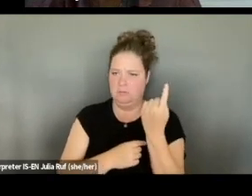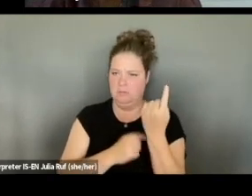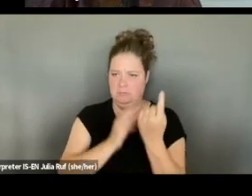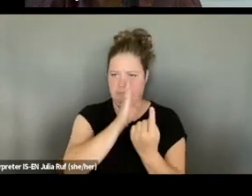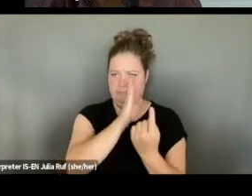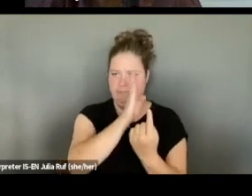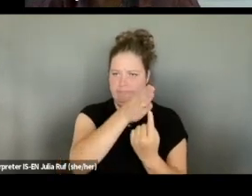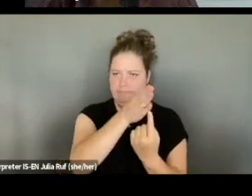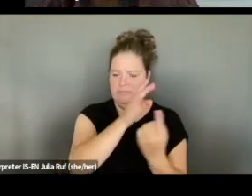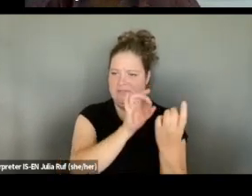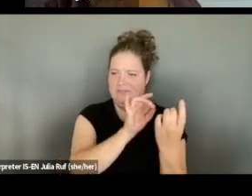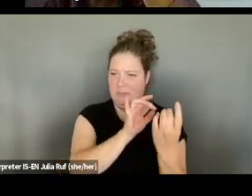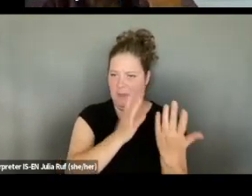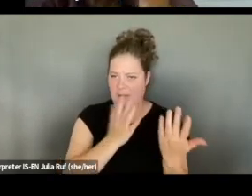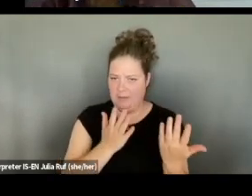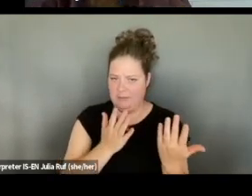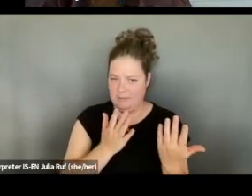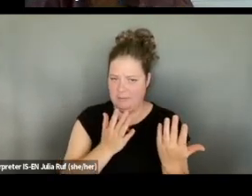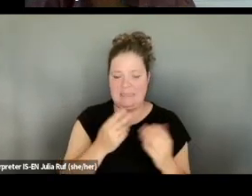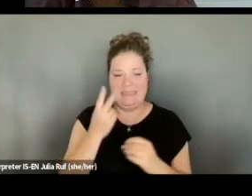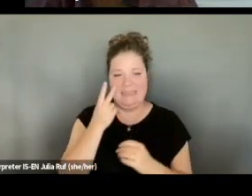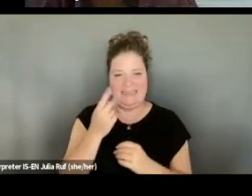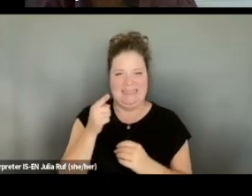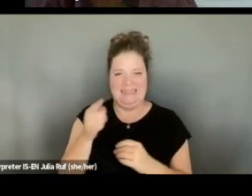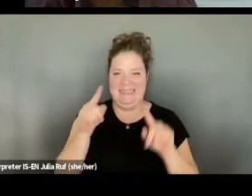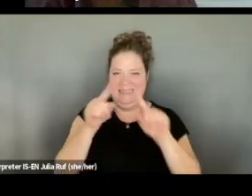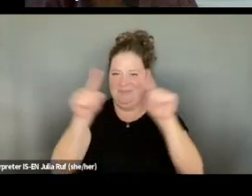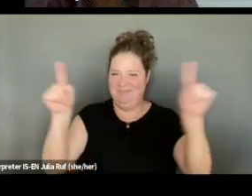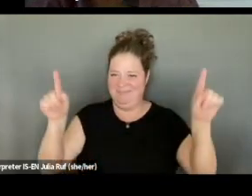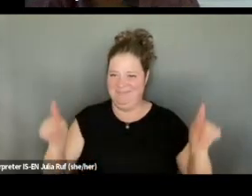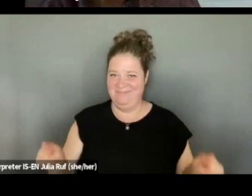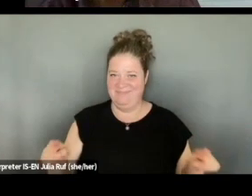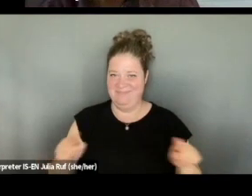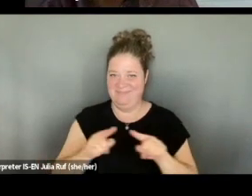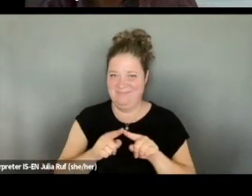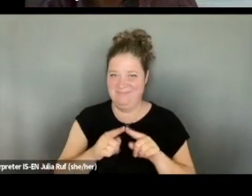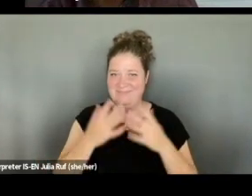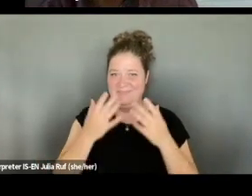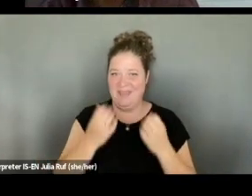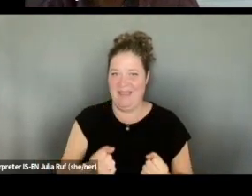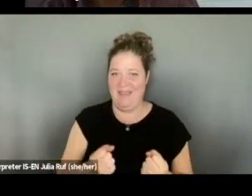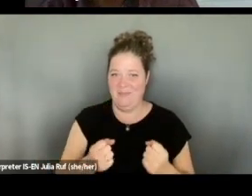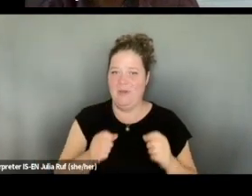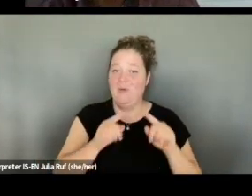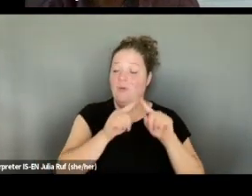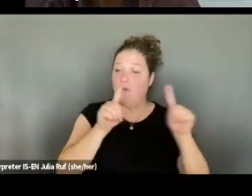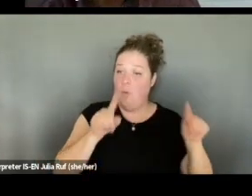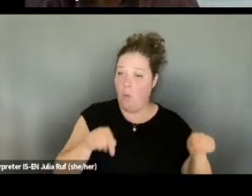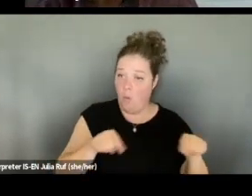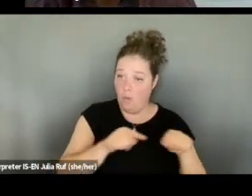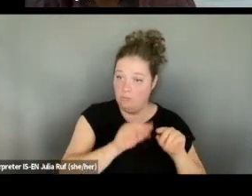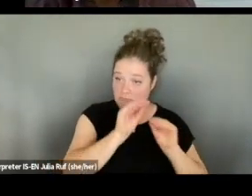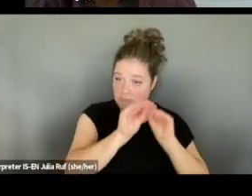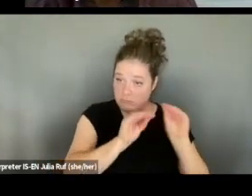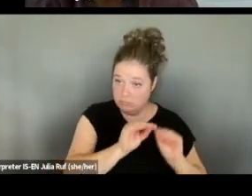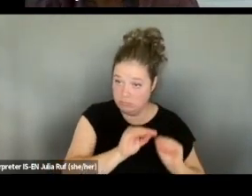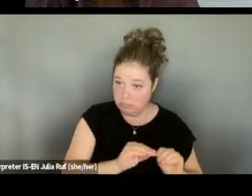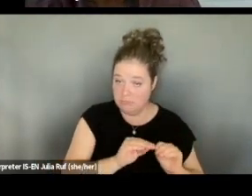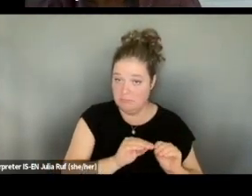user needs can provide feedback here. We can see on the image that there's a form possibility, but also there is an email